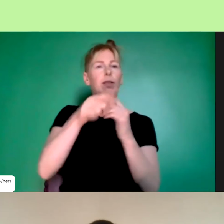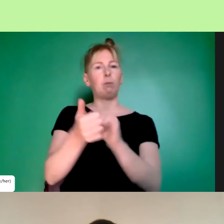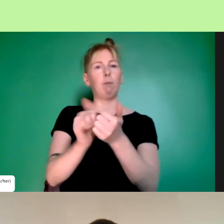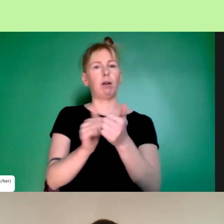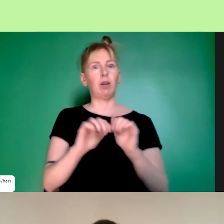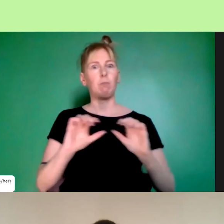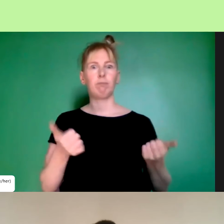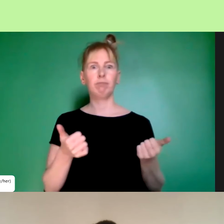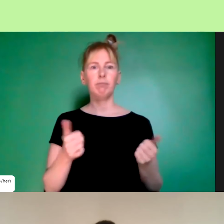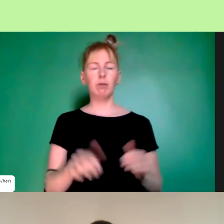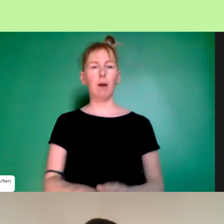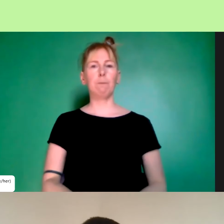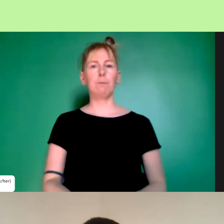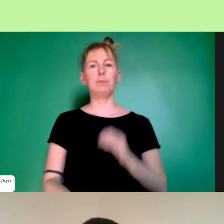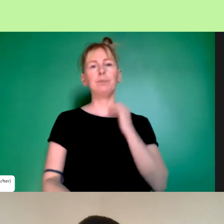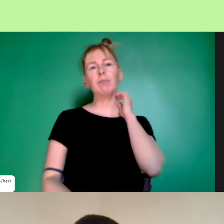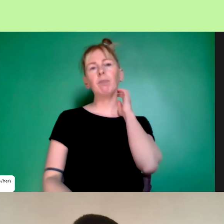So do you feel like Jack, I mean, this is a question for me, because we